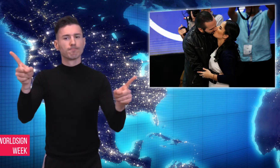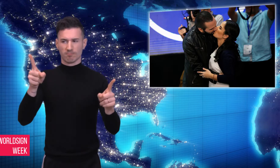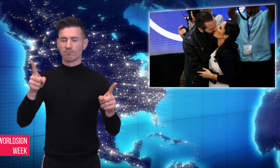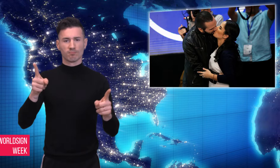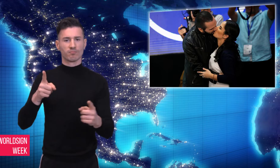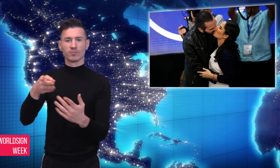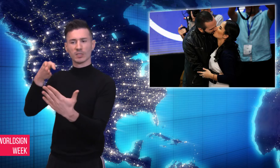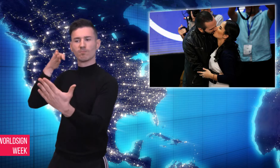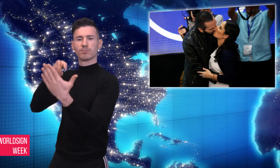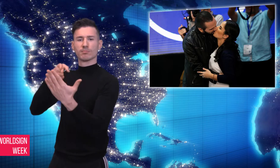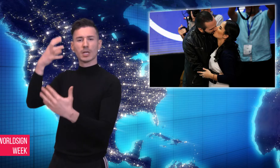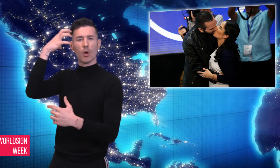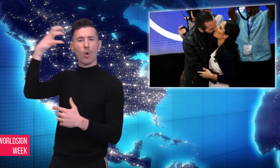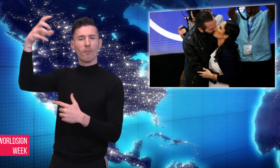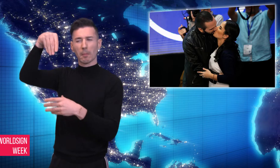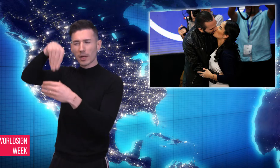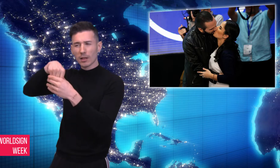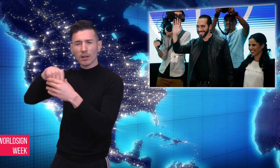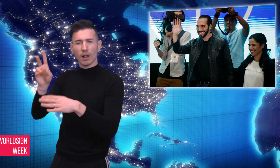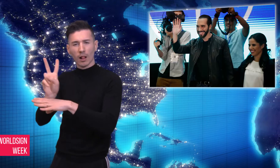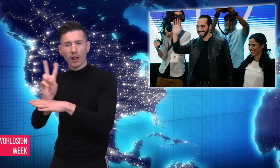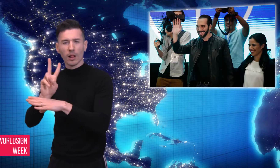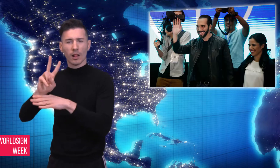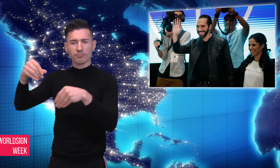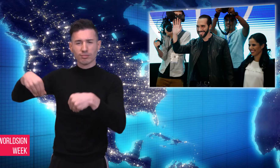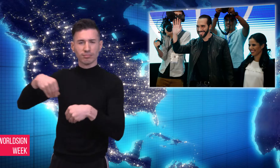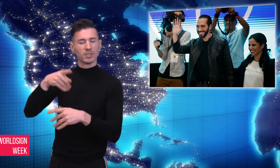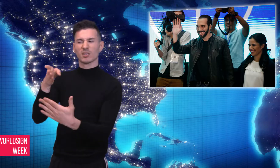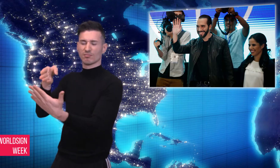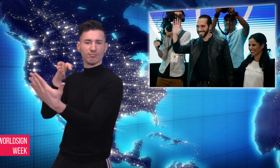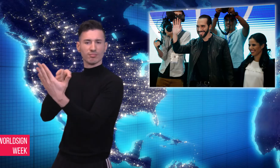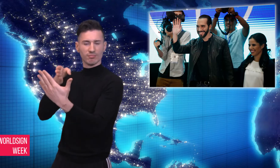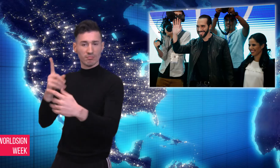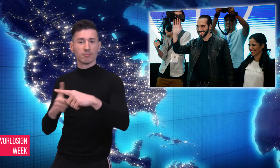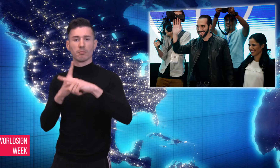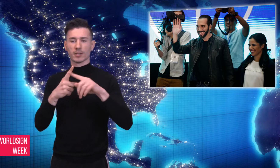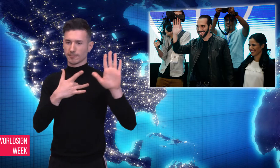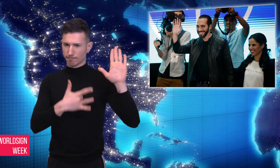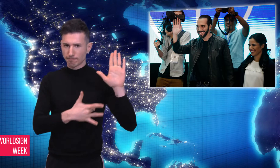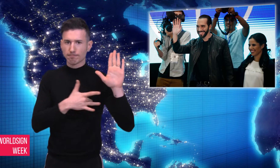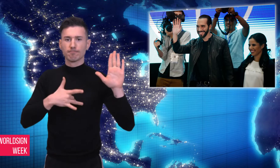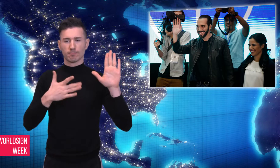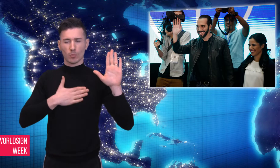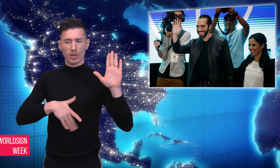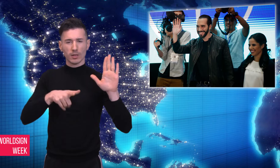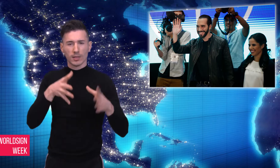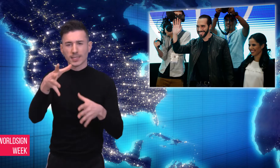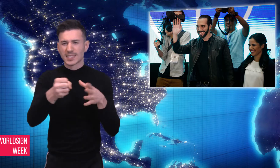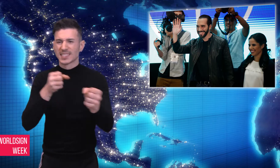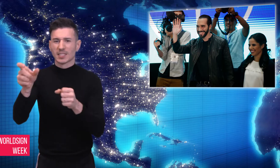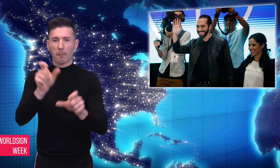corruption charges, Bukele successfully ran a campaign